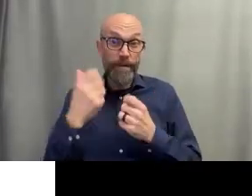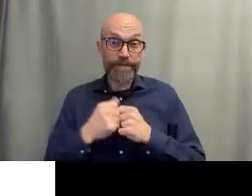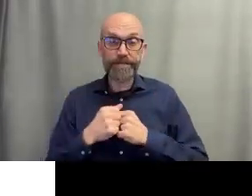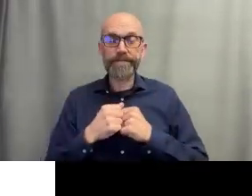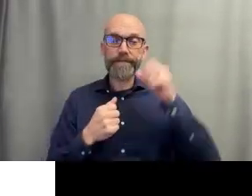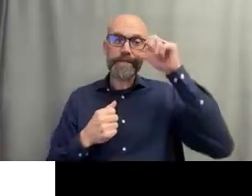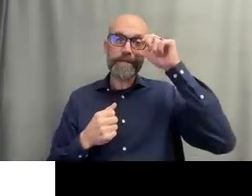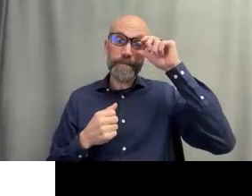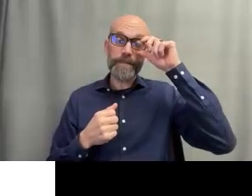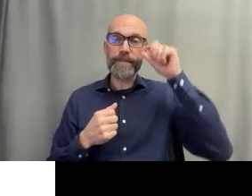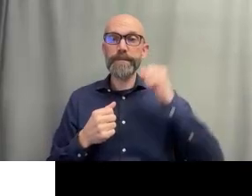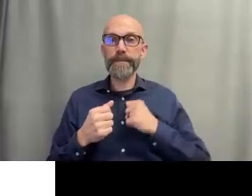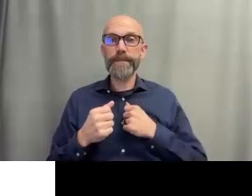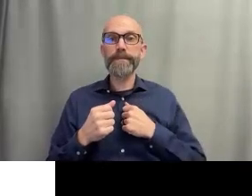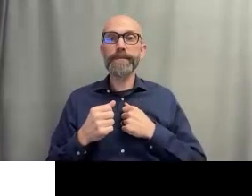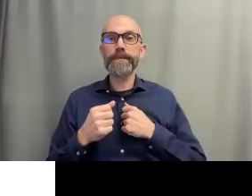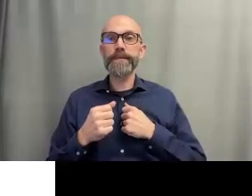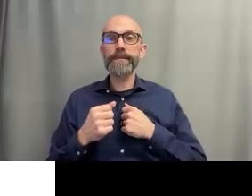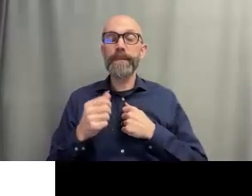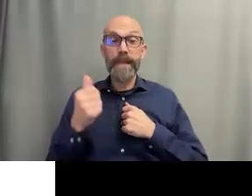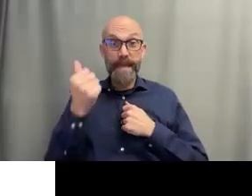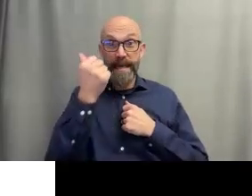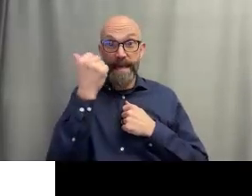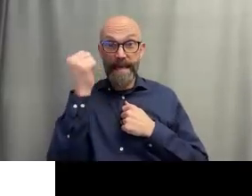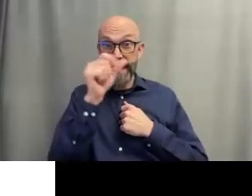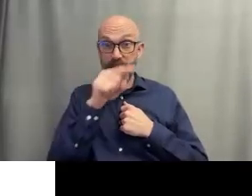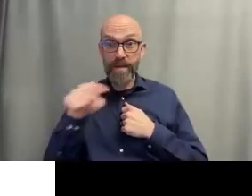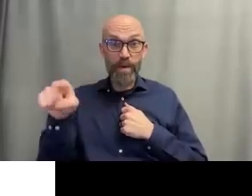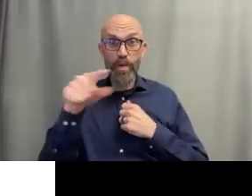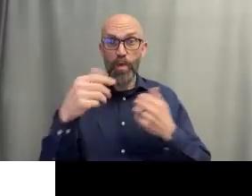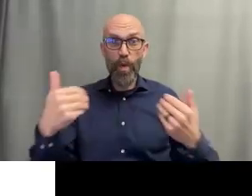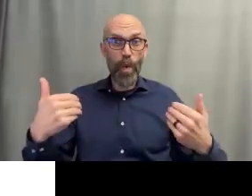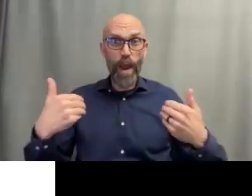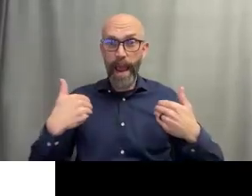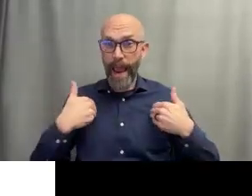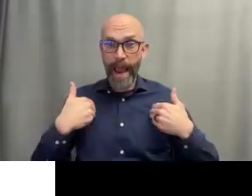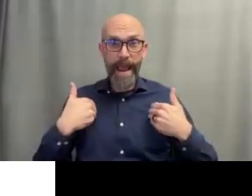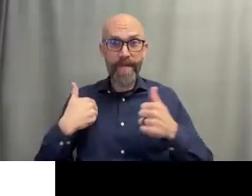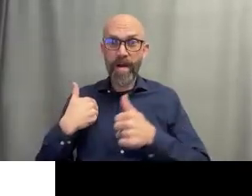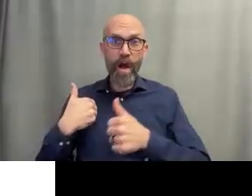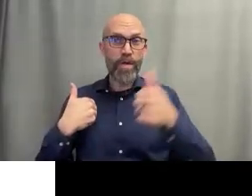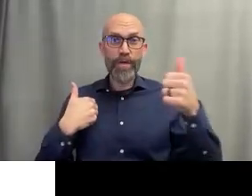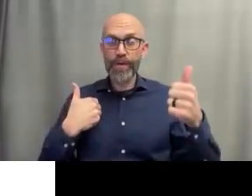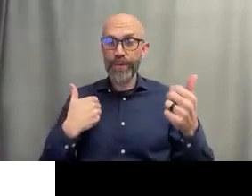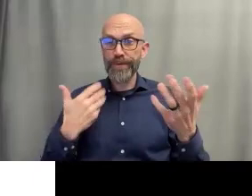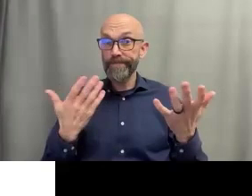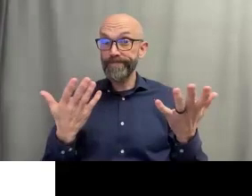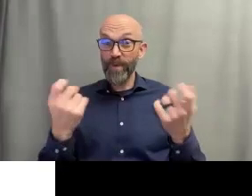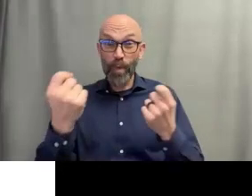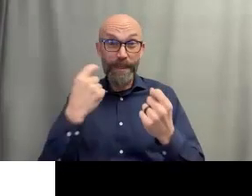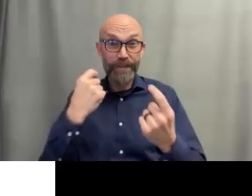Does anybody have any other questions?